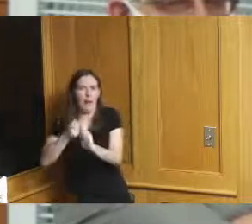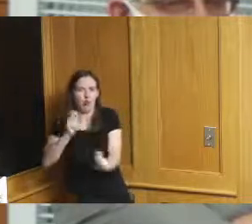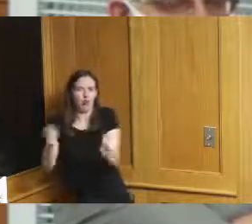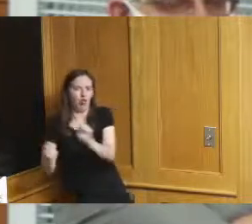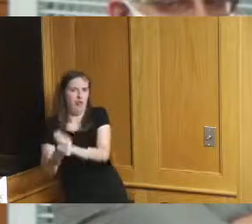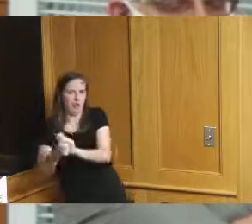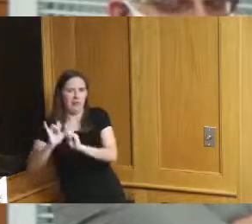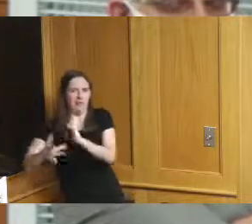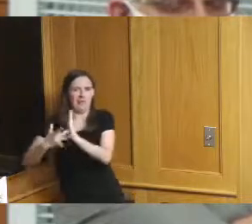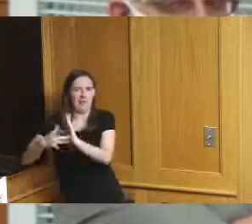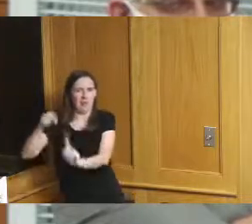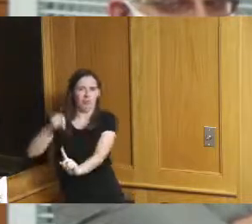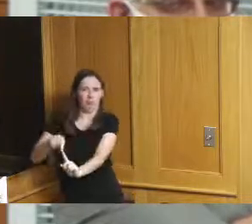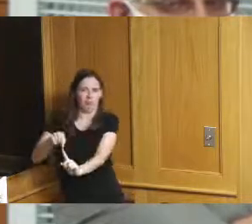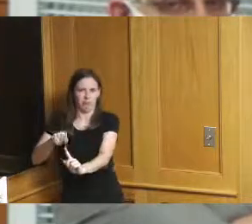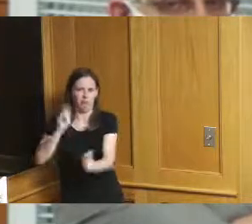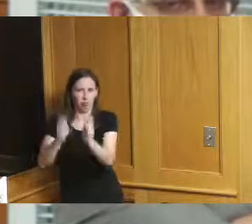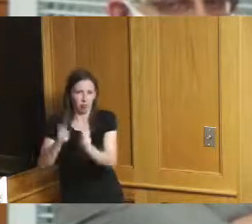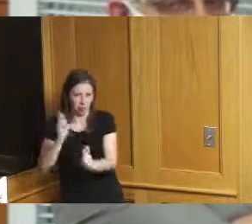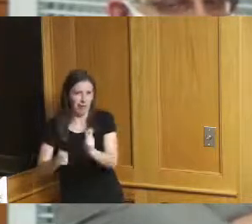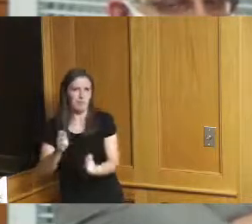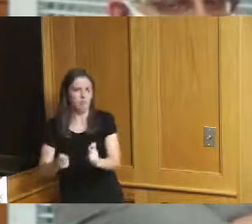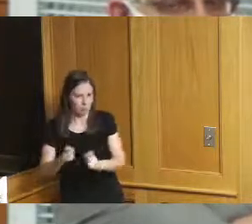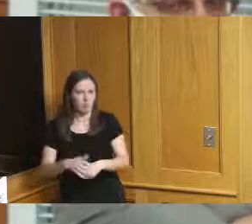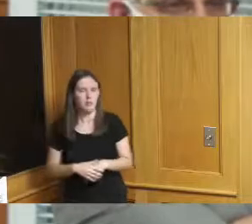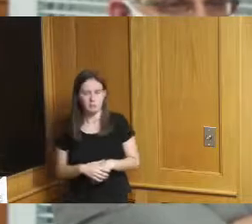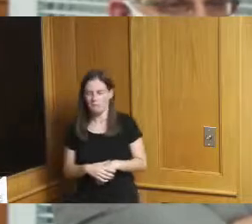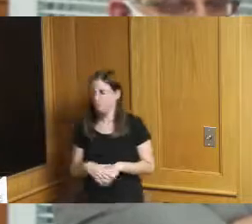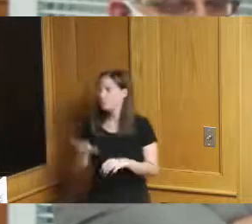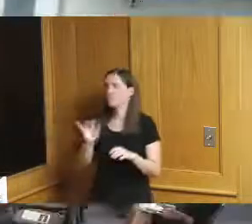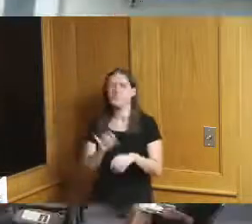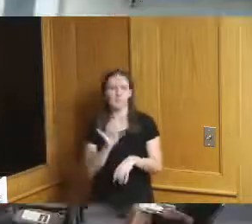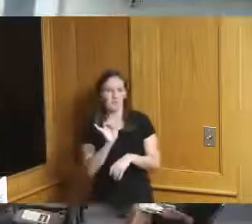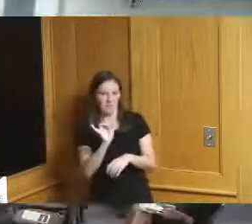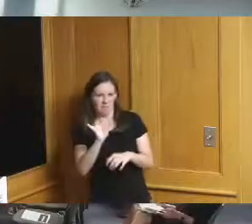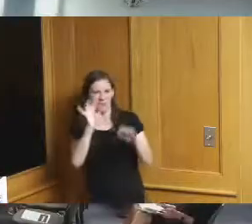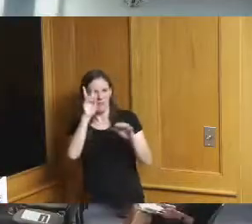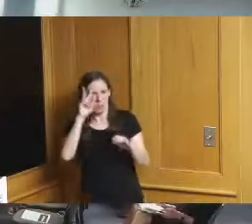everything through web-based internet based models gotcha yeah i just wanted to make sure